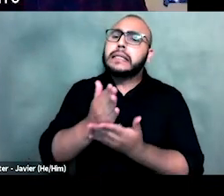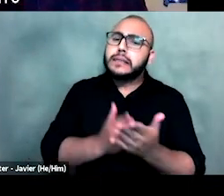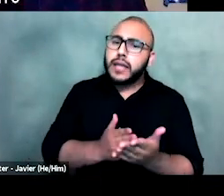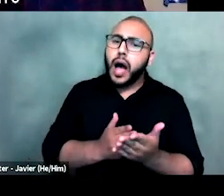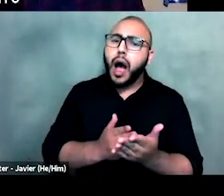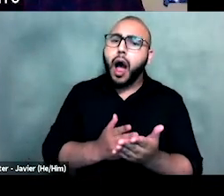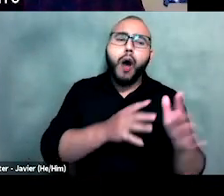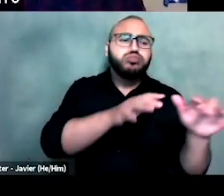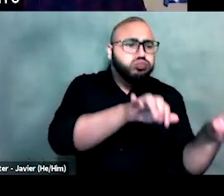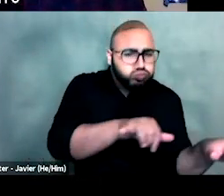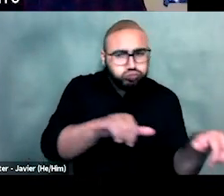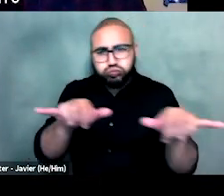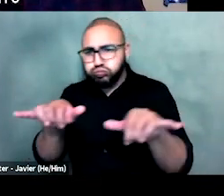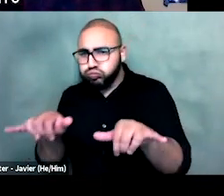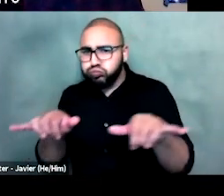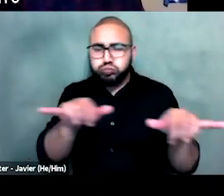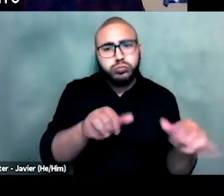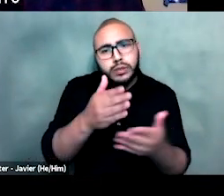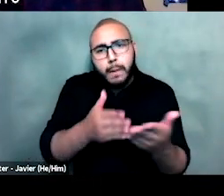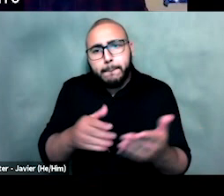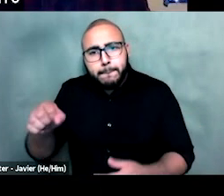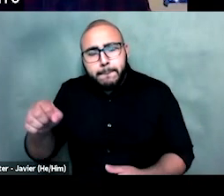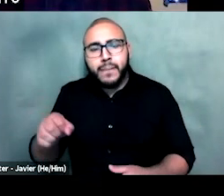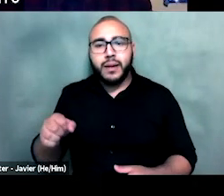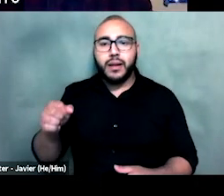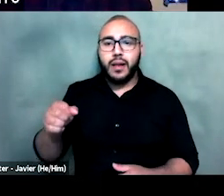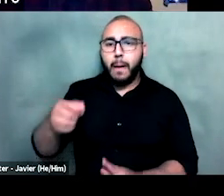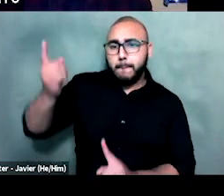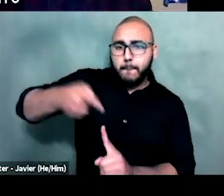commonalities. The commonality would be is that there's this deep respect for the land,